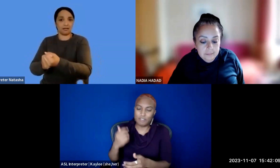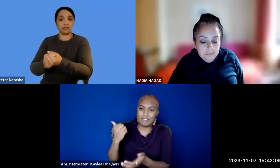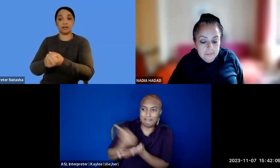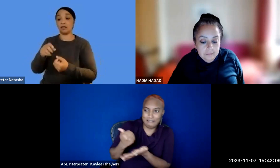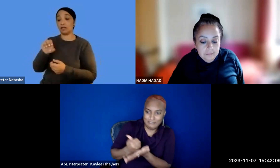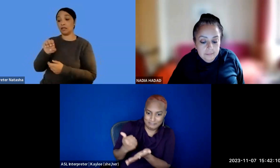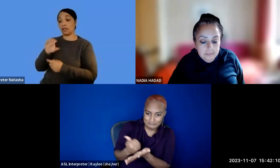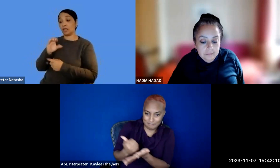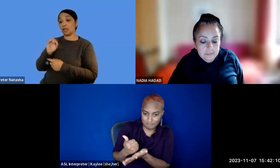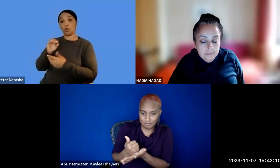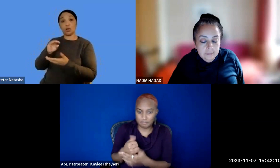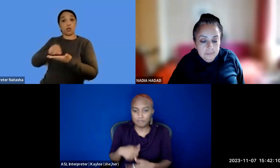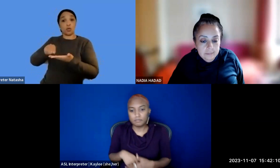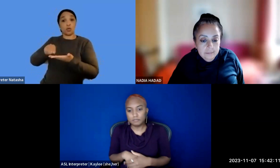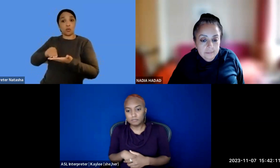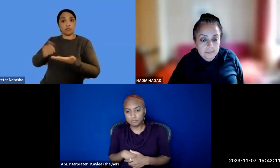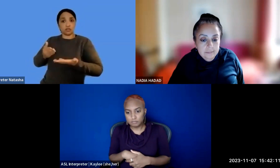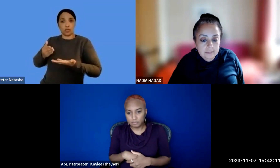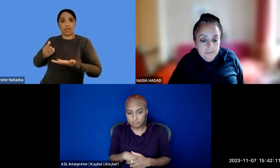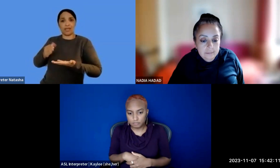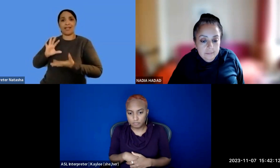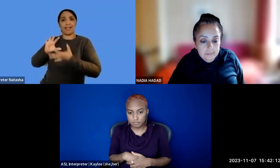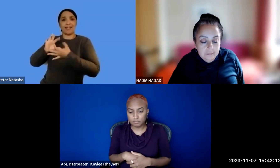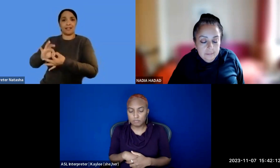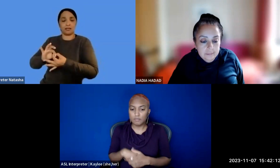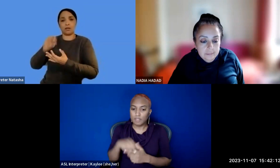I'm not going to talk about why